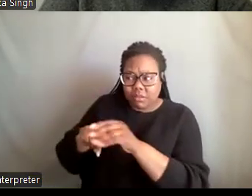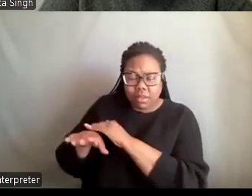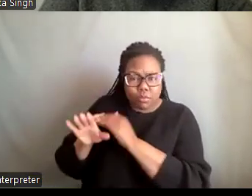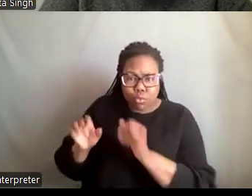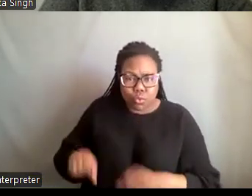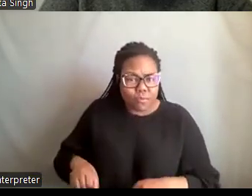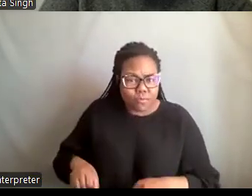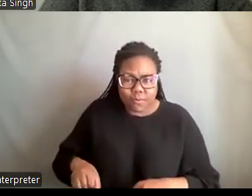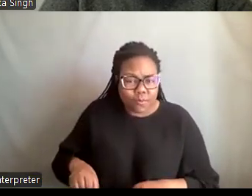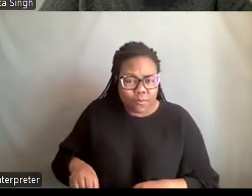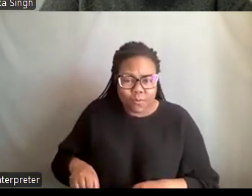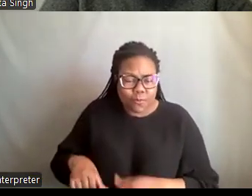been inaccessible.